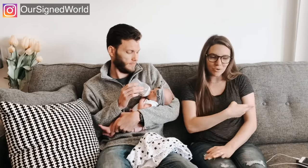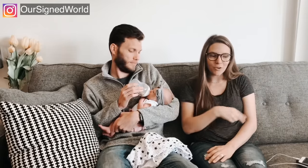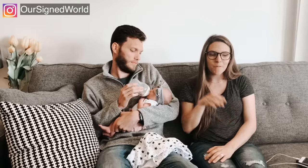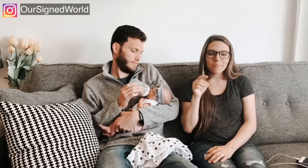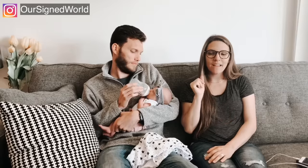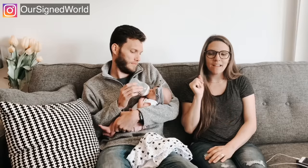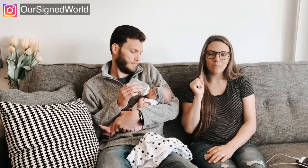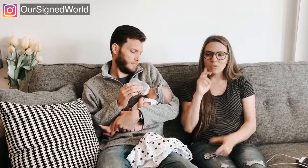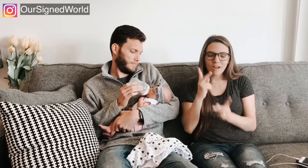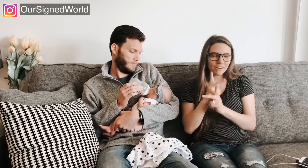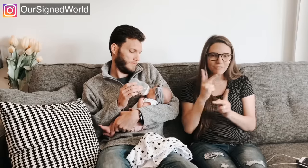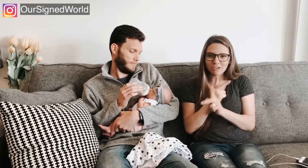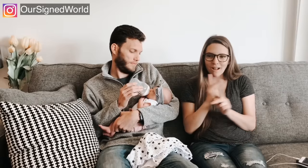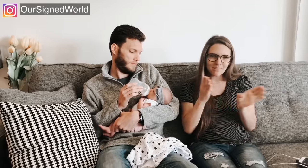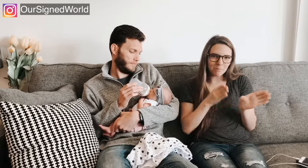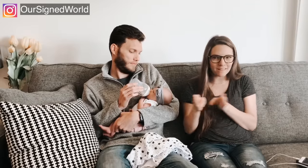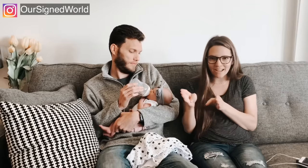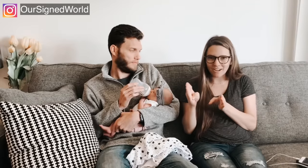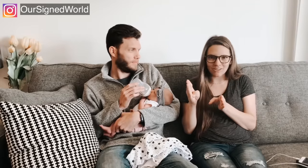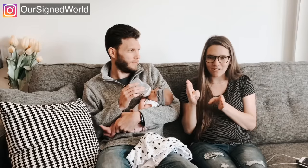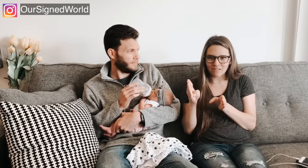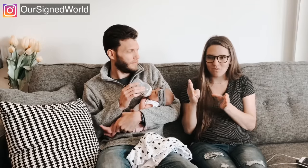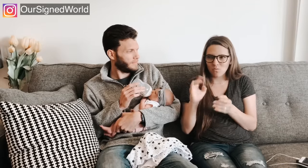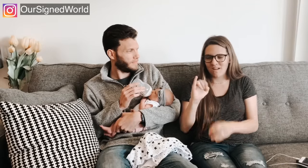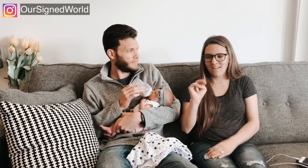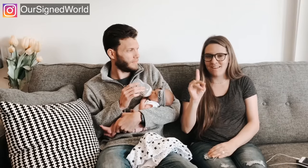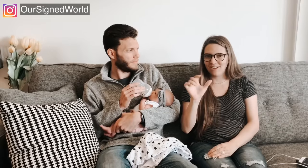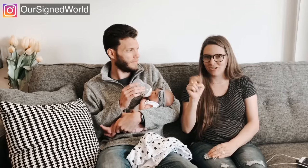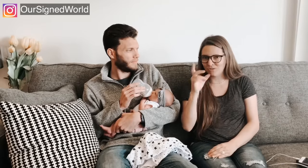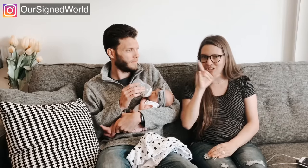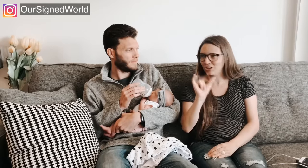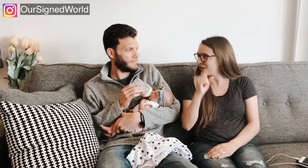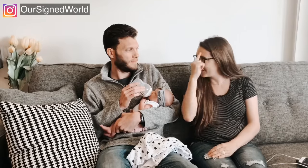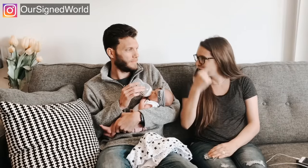we were trying to figure out the plan on what induction was gonna look like for